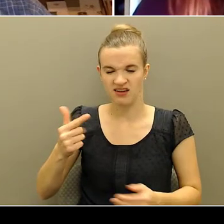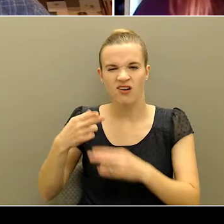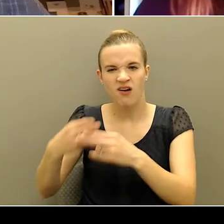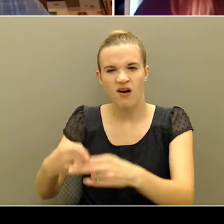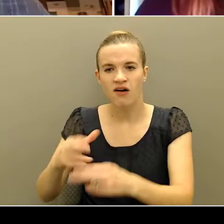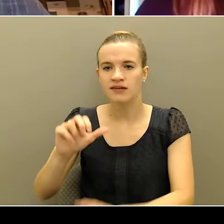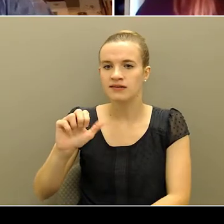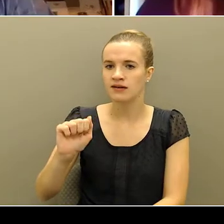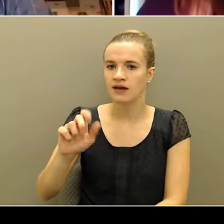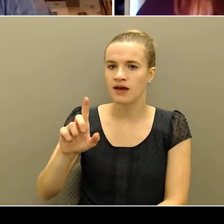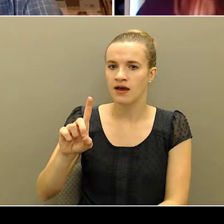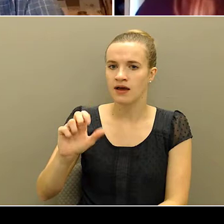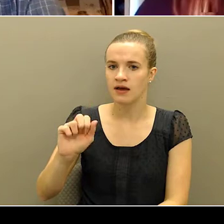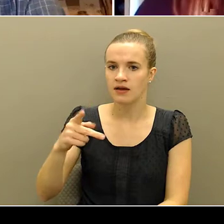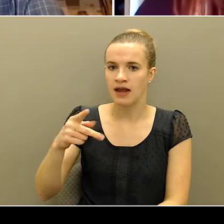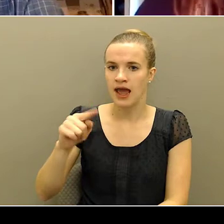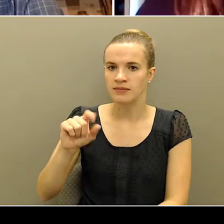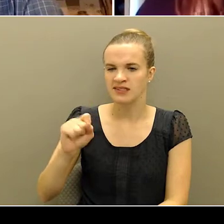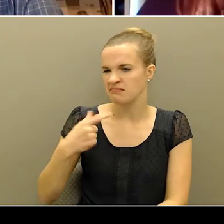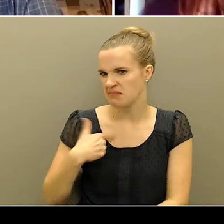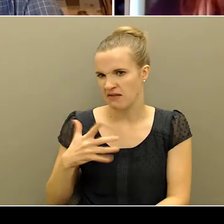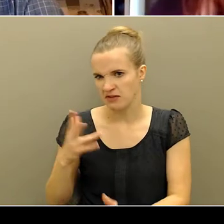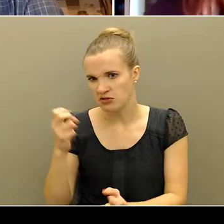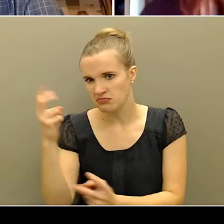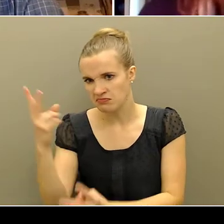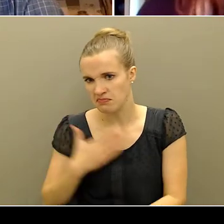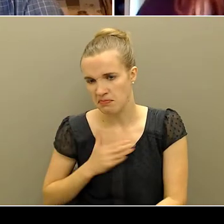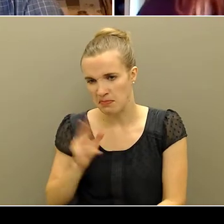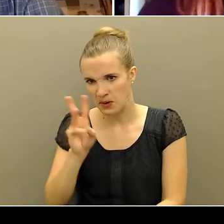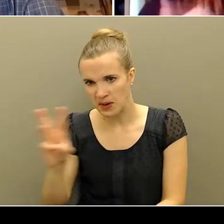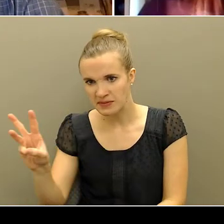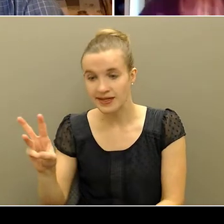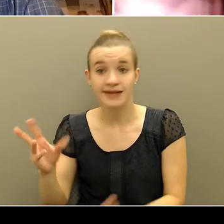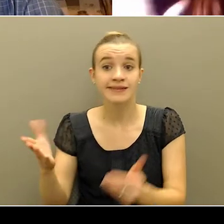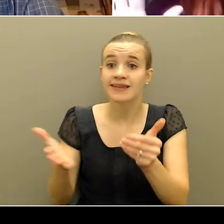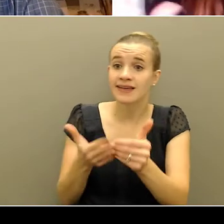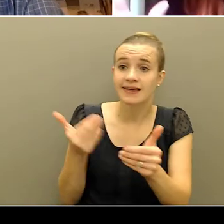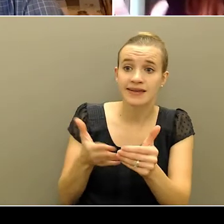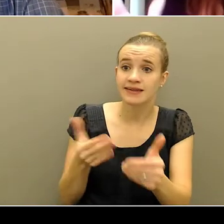it's great for hotels, it's great for airlines. You know, just like emergency